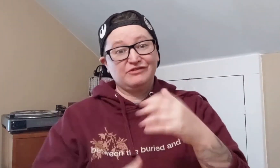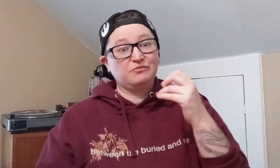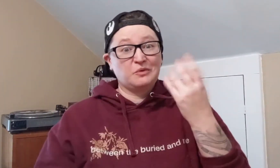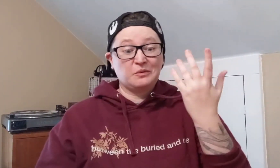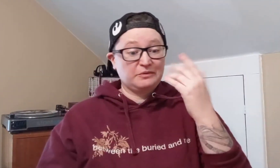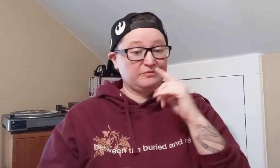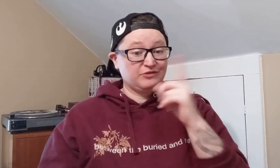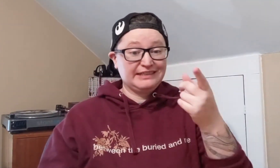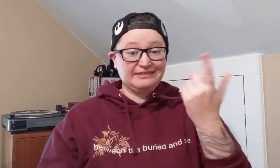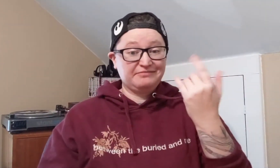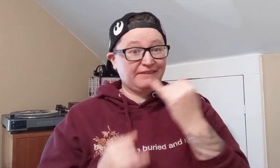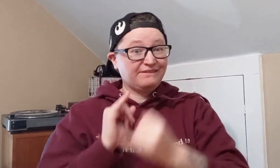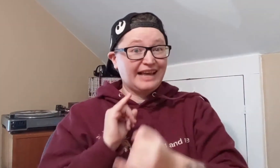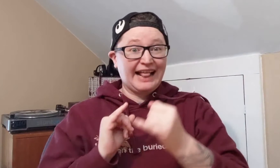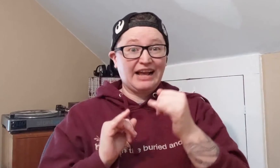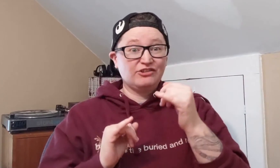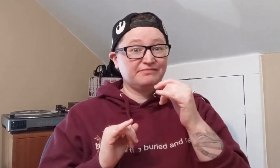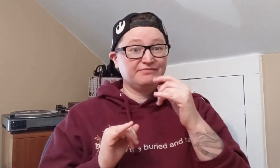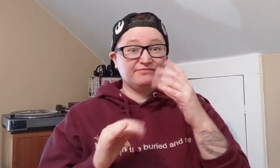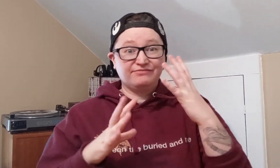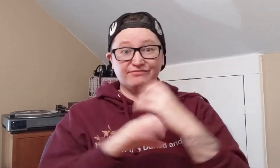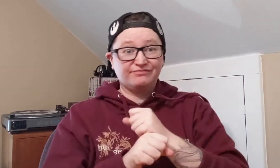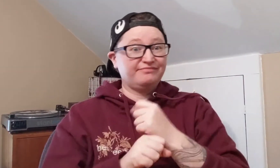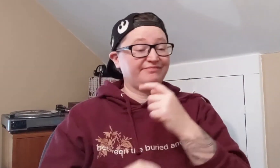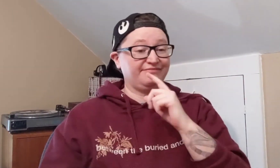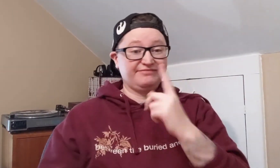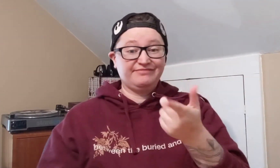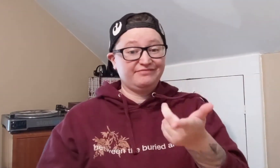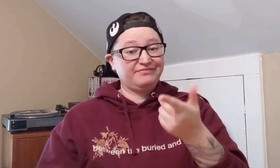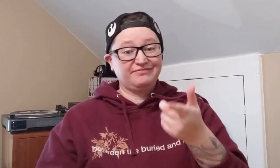thought it would be a one-time thing but they want to keep going so again I think kind of in summary